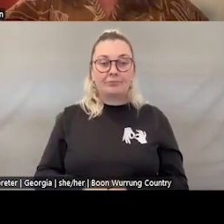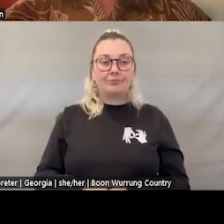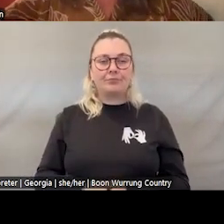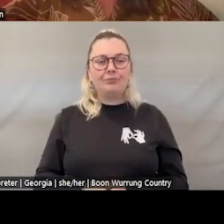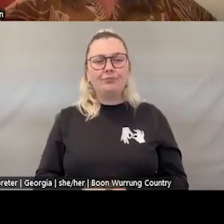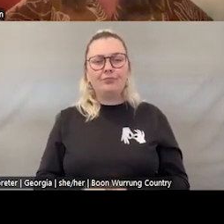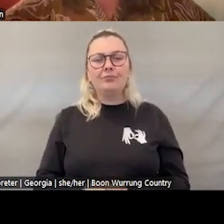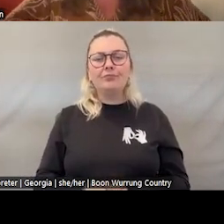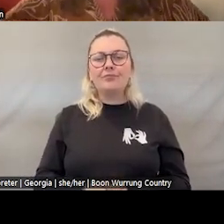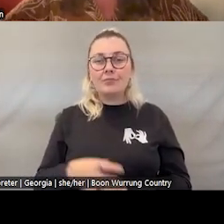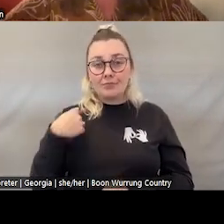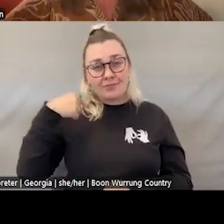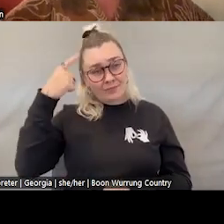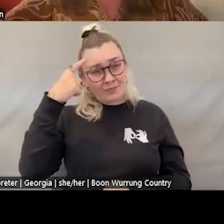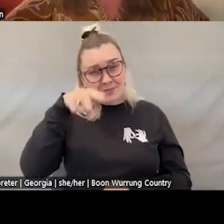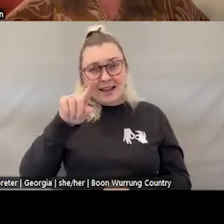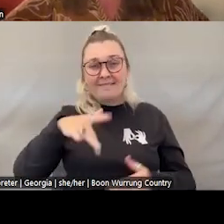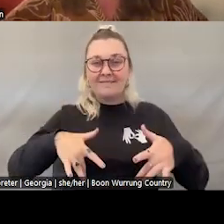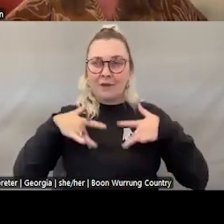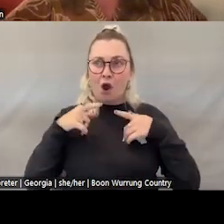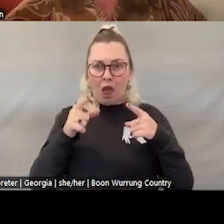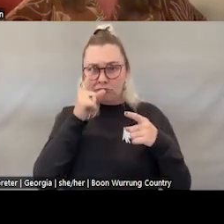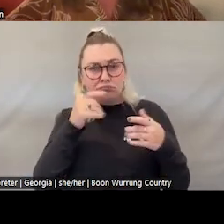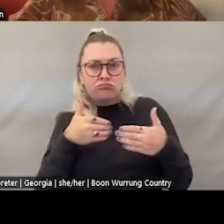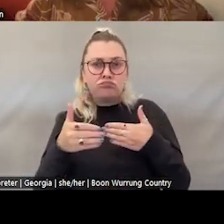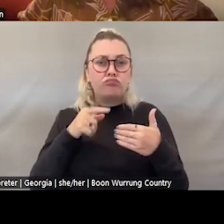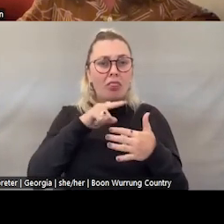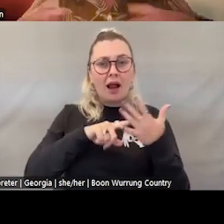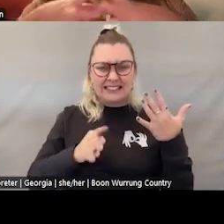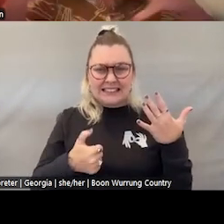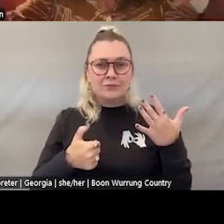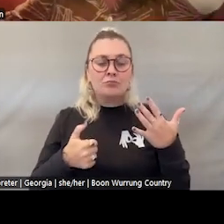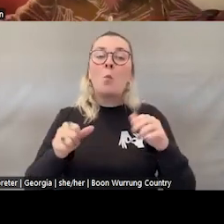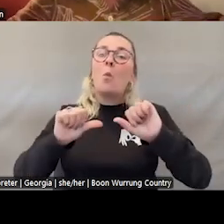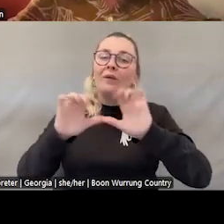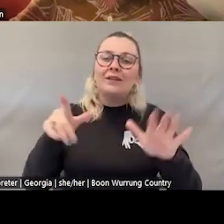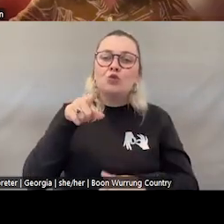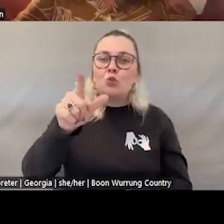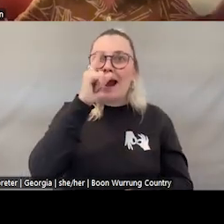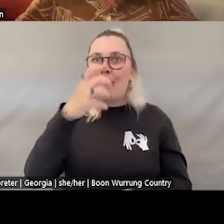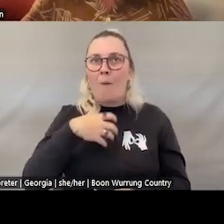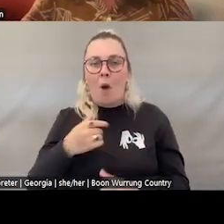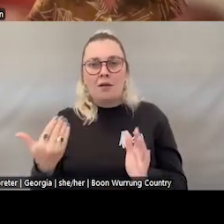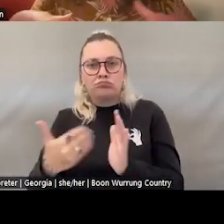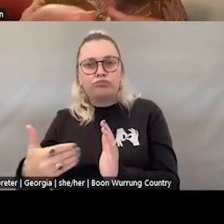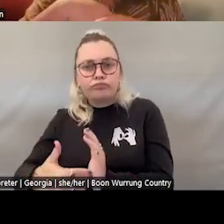I think this feels like a manageable list. Obviously, you can branch out and do more.